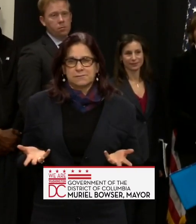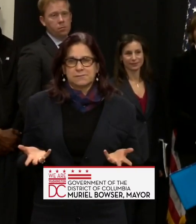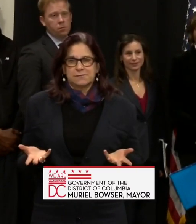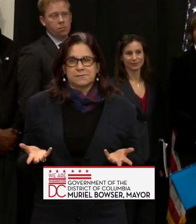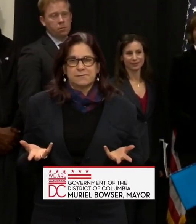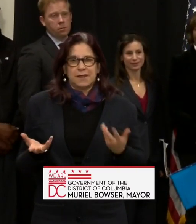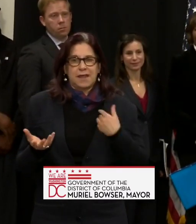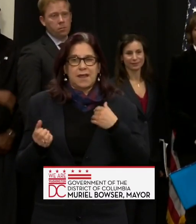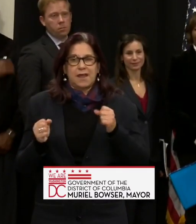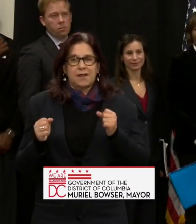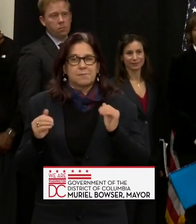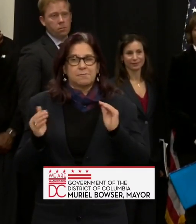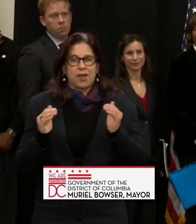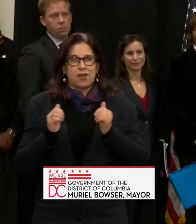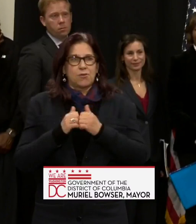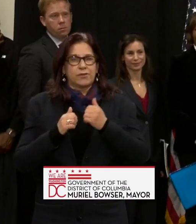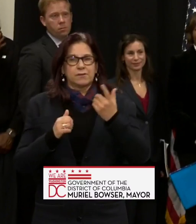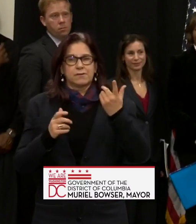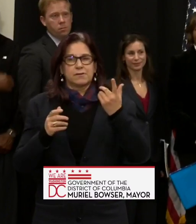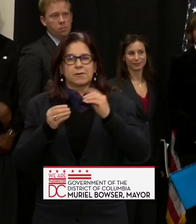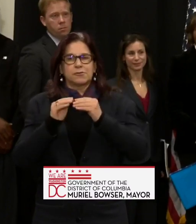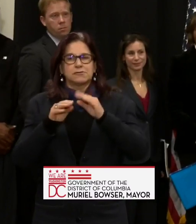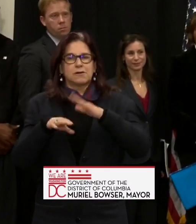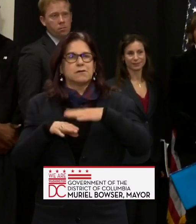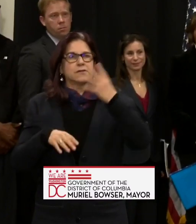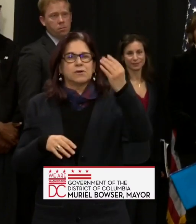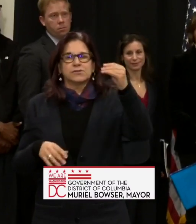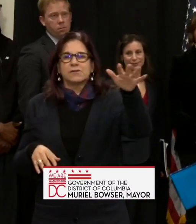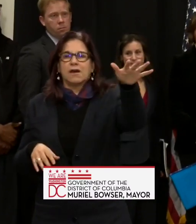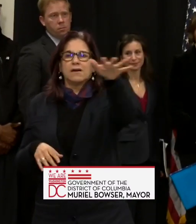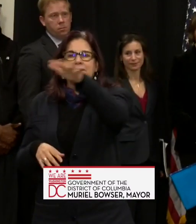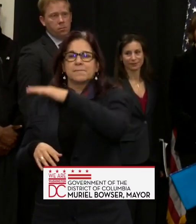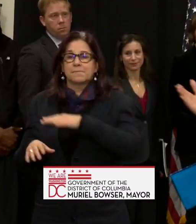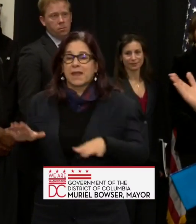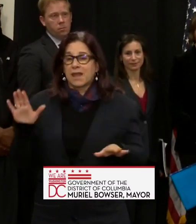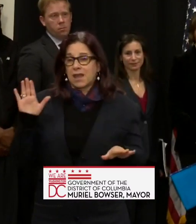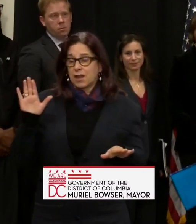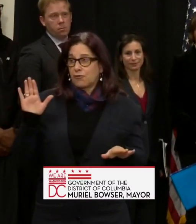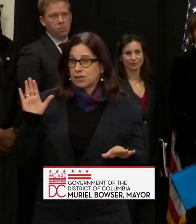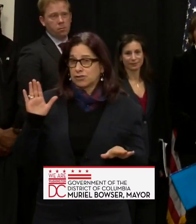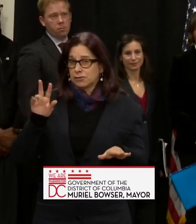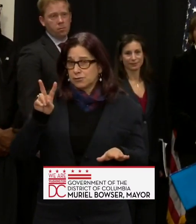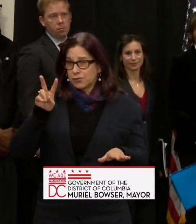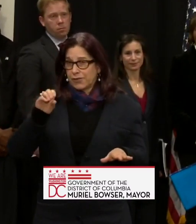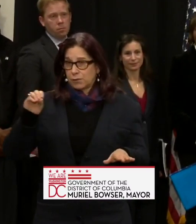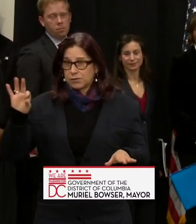BIGGEST INAUGURATION WAS FOR IN 2009 AND WE HAVE PLANNED FROM